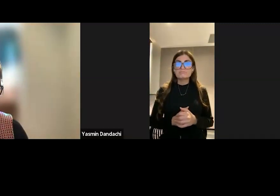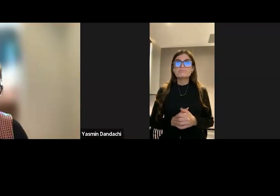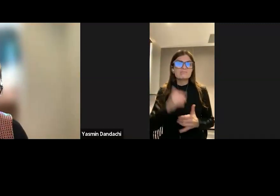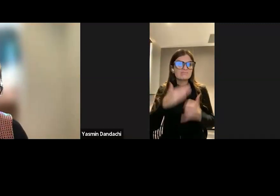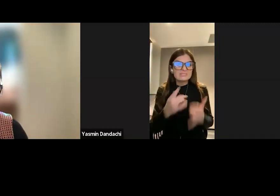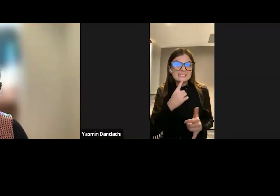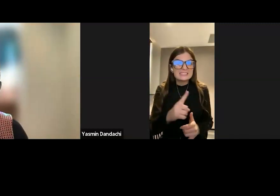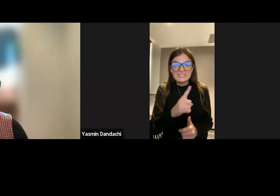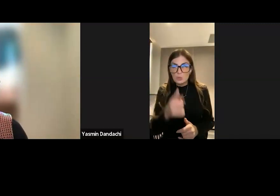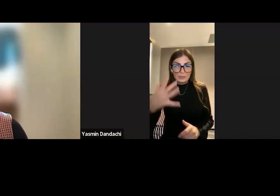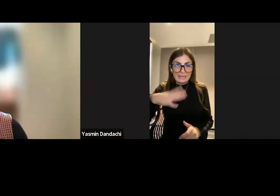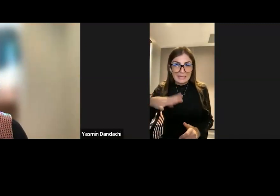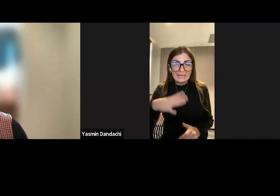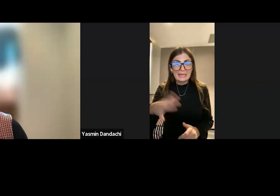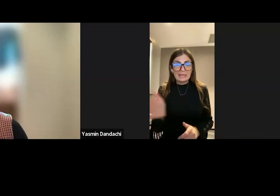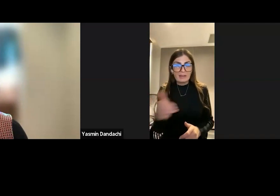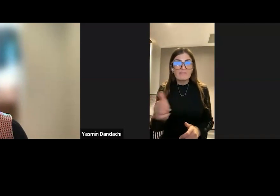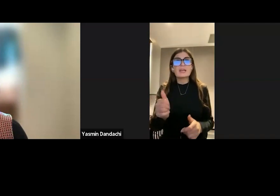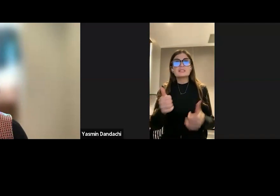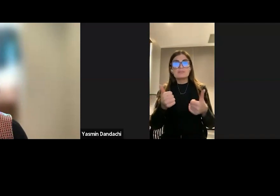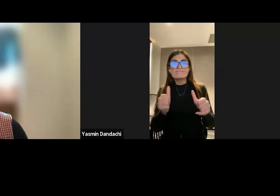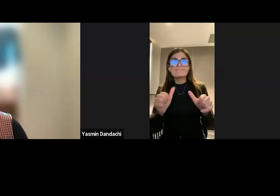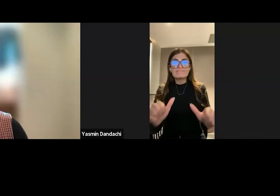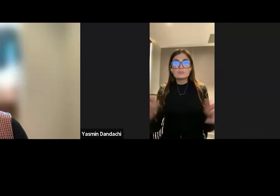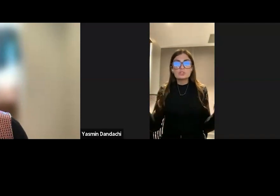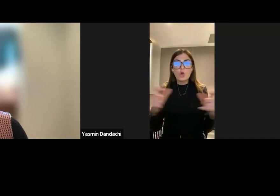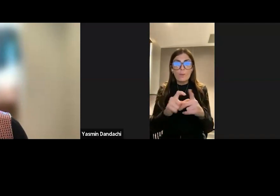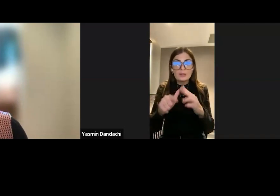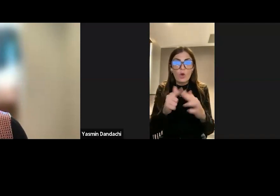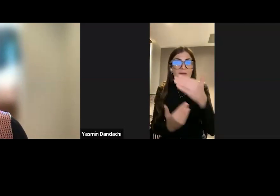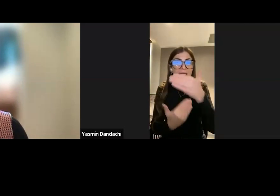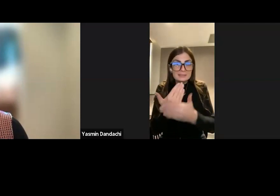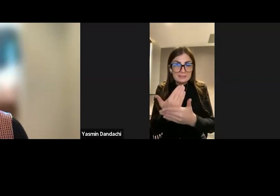effective mechanisms to resolve conflicts of interest.